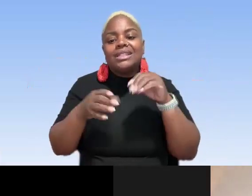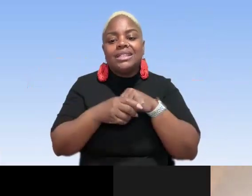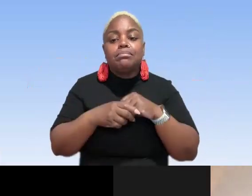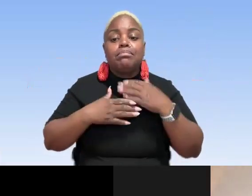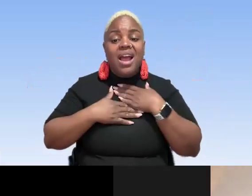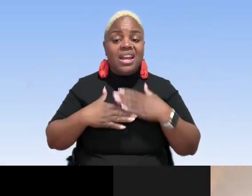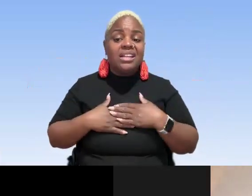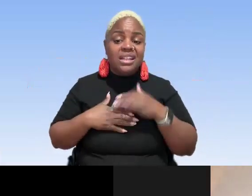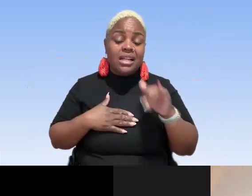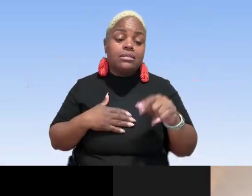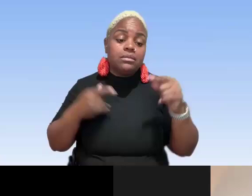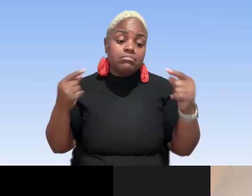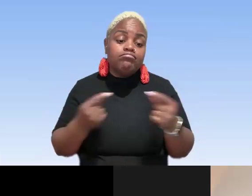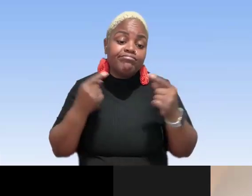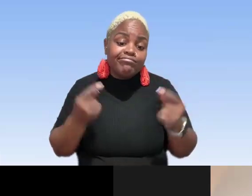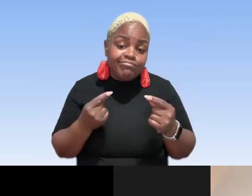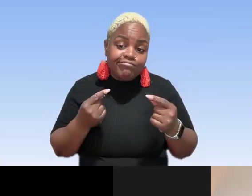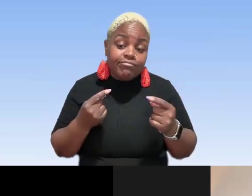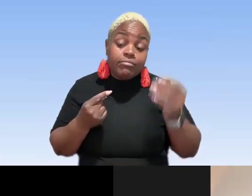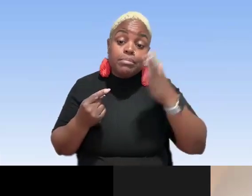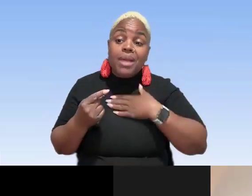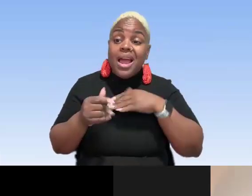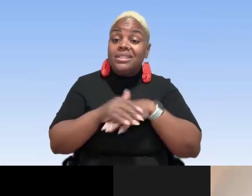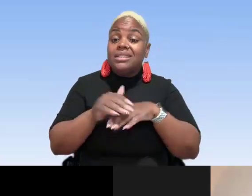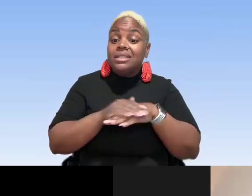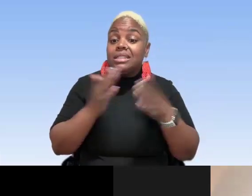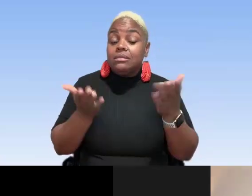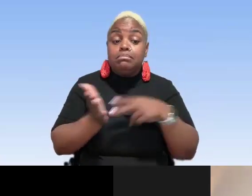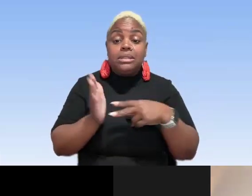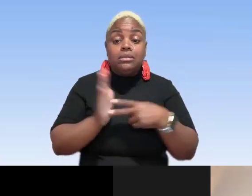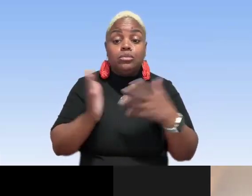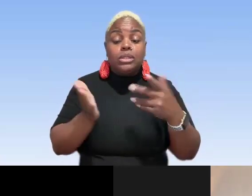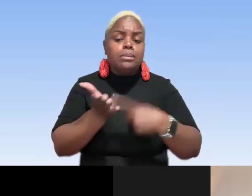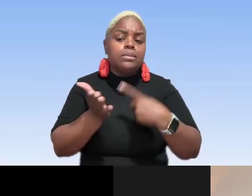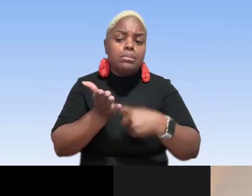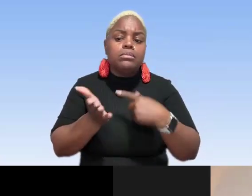And so my access needs may require me to, like, shift my weight, you're gonna see me moving.